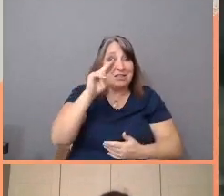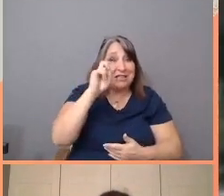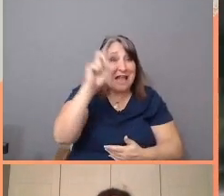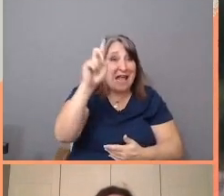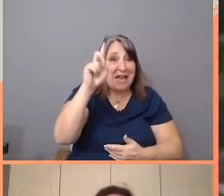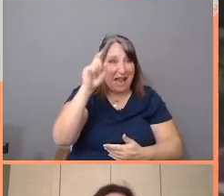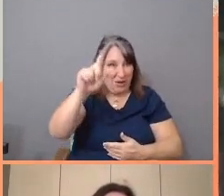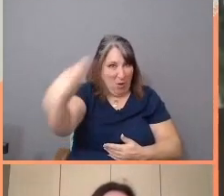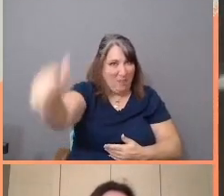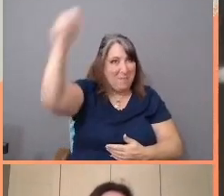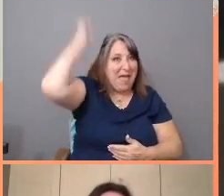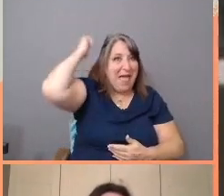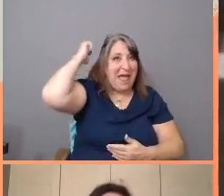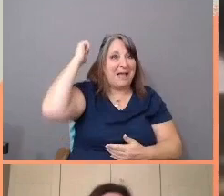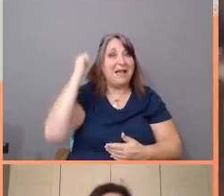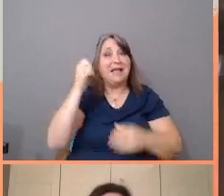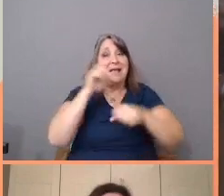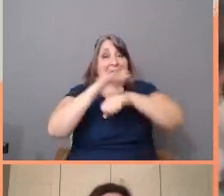Counselors help baseball players in wheelchairs.